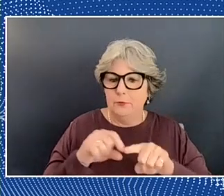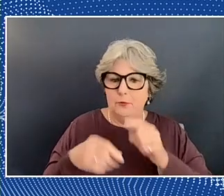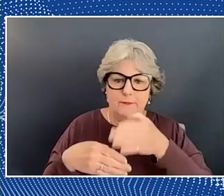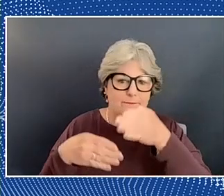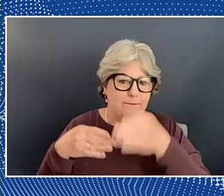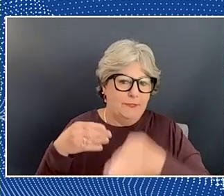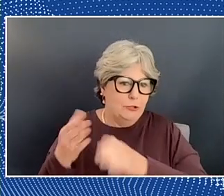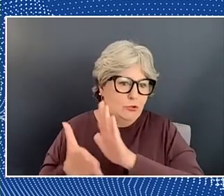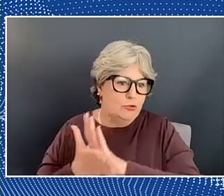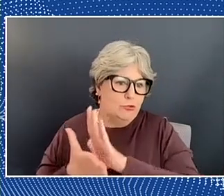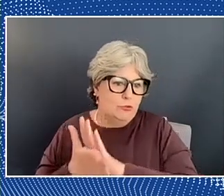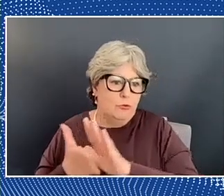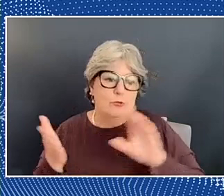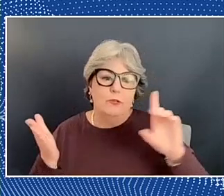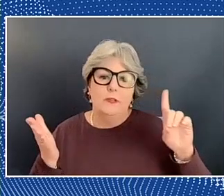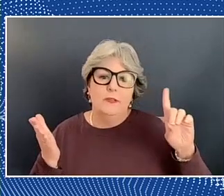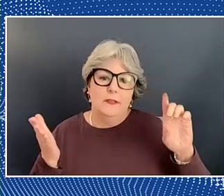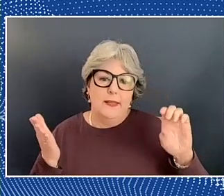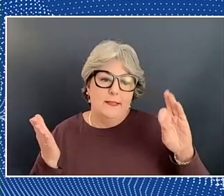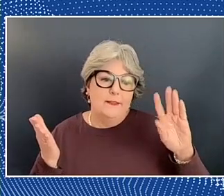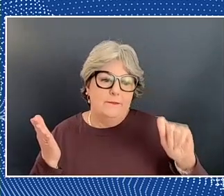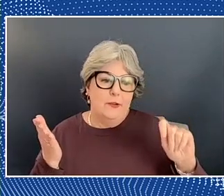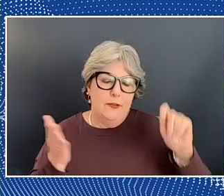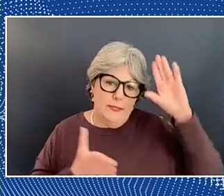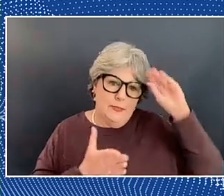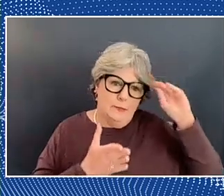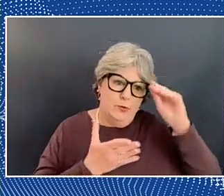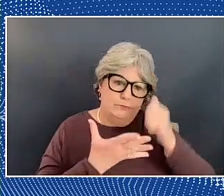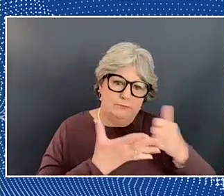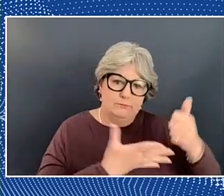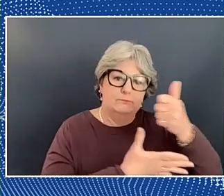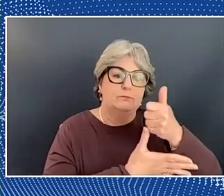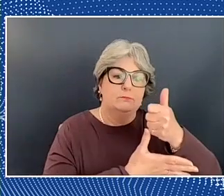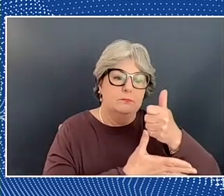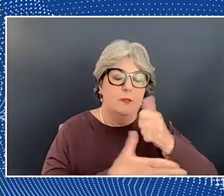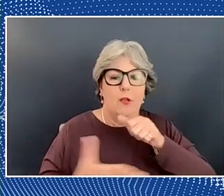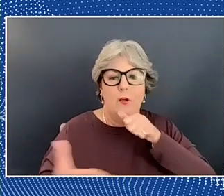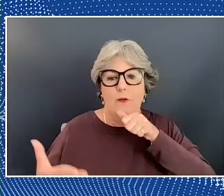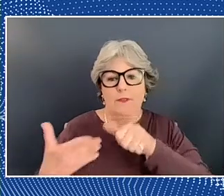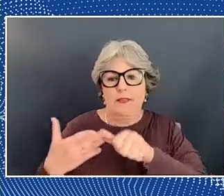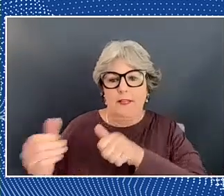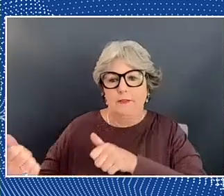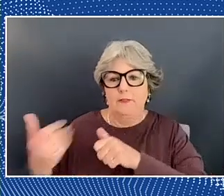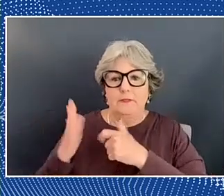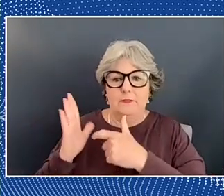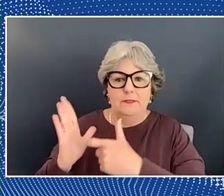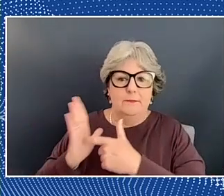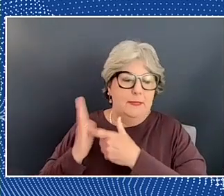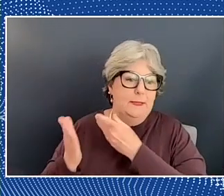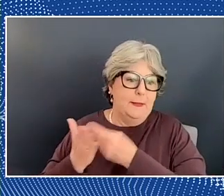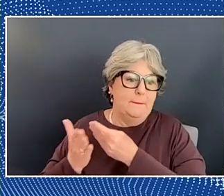defaulted. His boys took priority over the letters demanding loan payment in full. Times were tough.